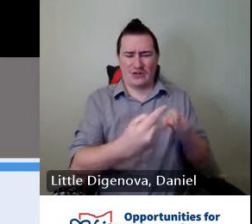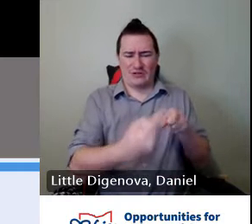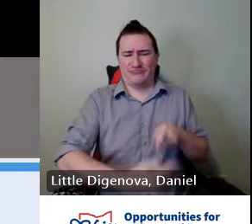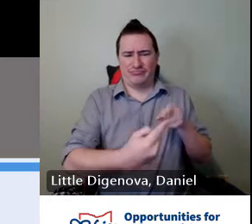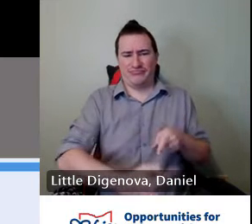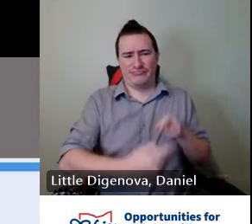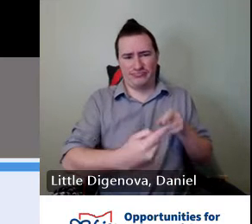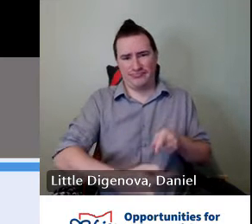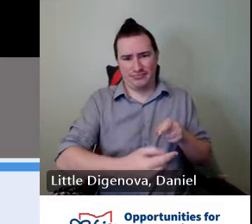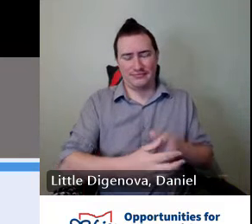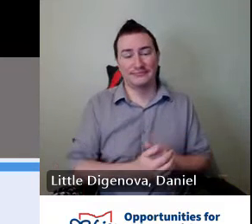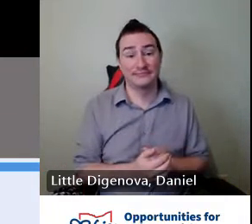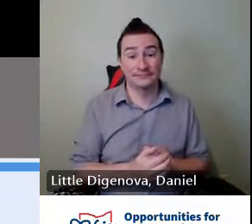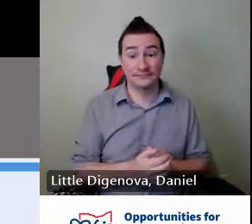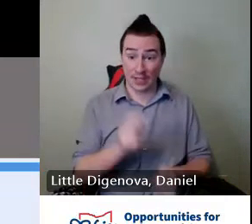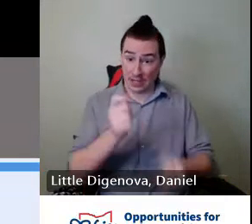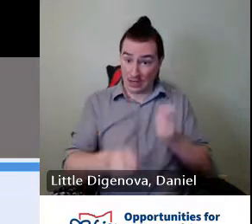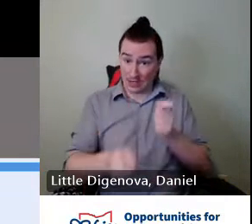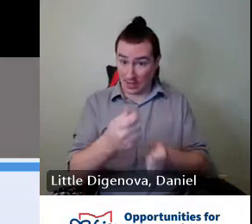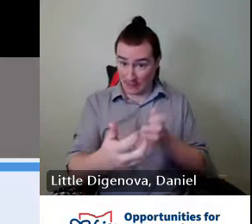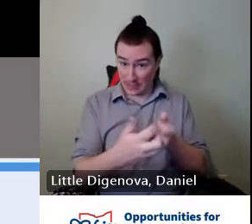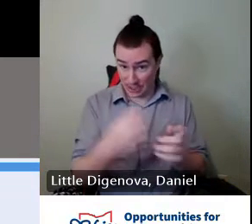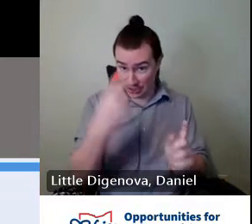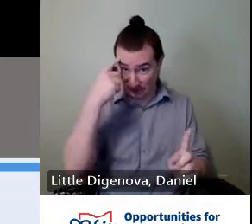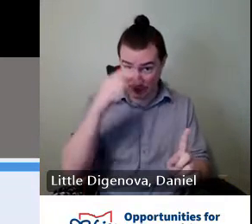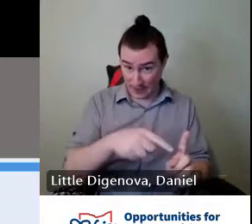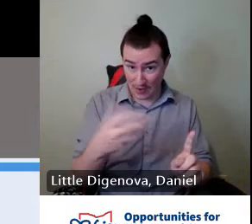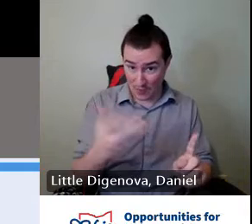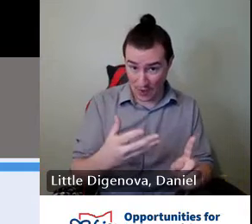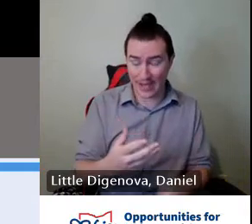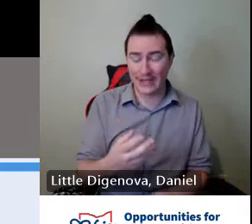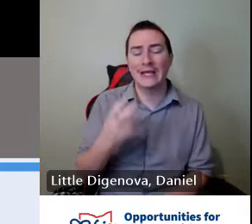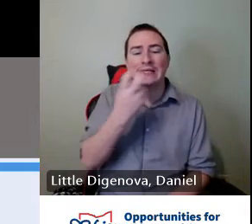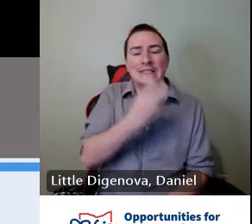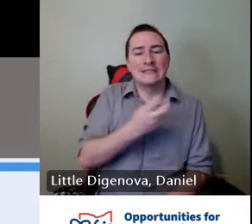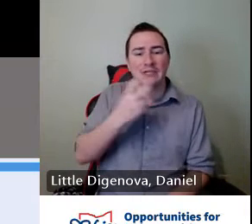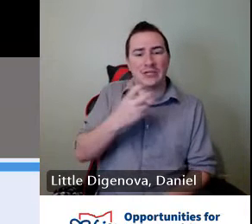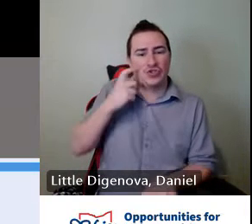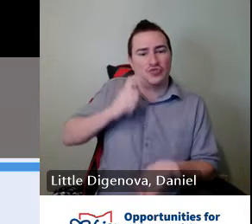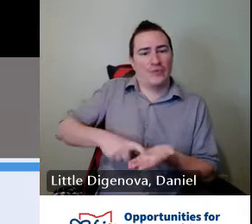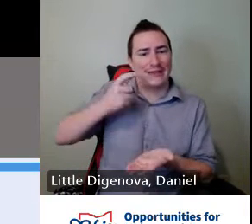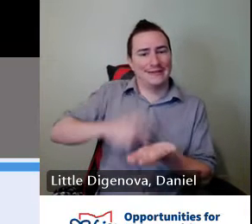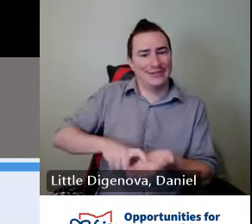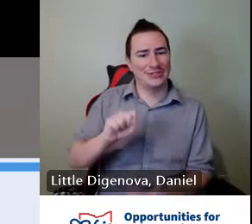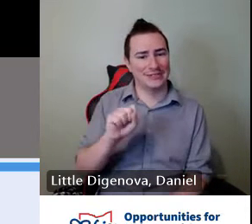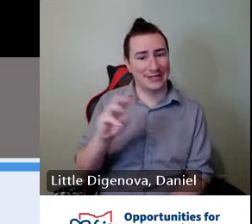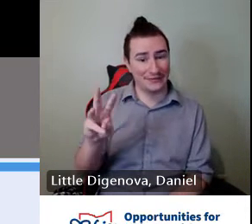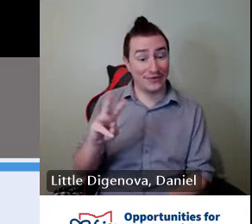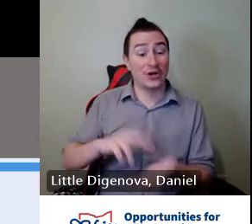considered is speech recognition software that can be used to dictate information just as effectively. Julie: So Shelly,